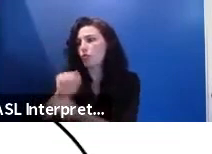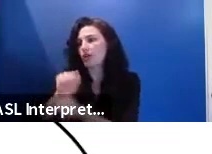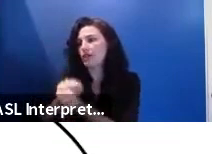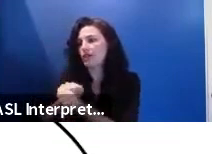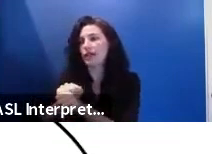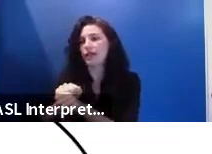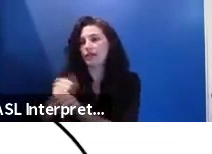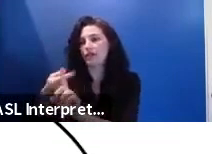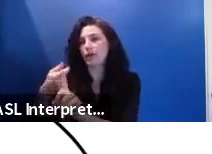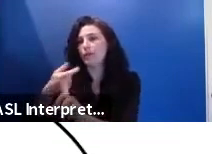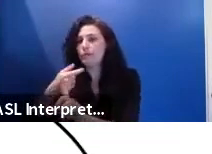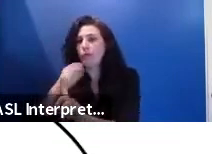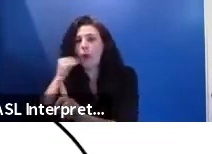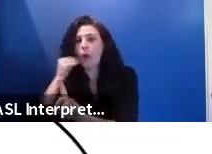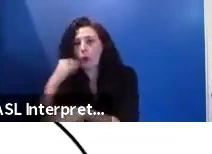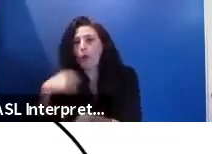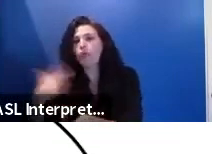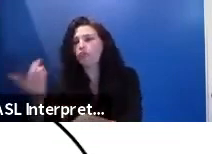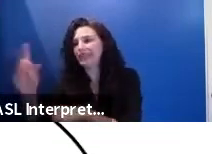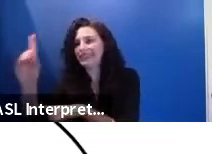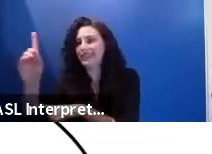that are applicable to zone A or zone B as appropriate.